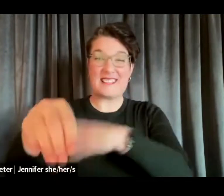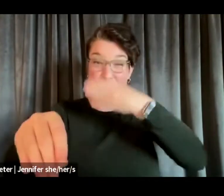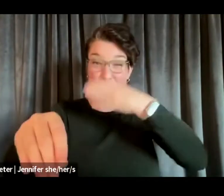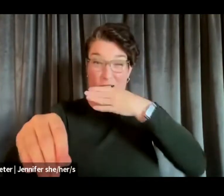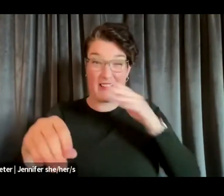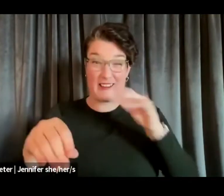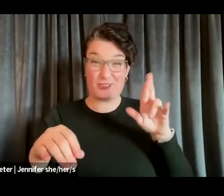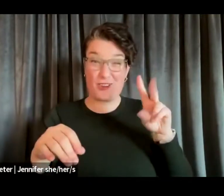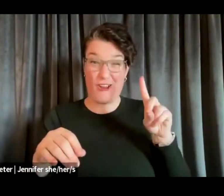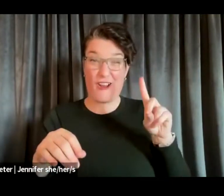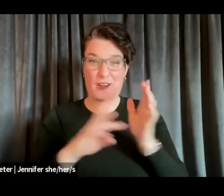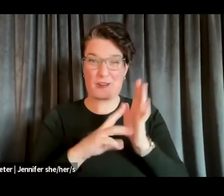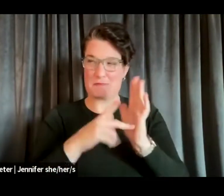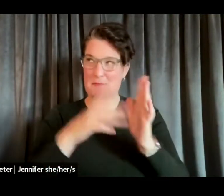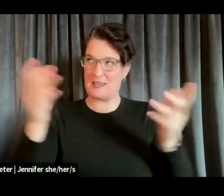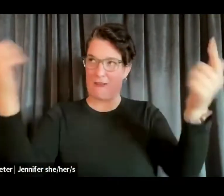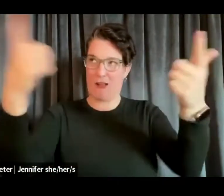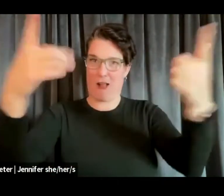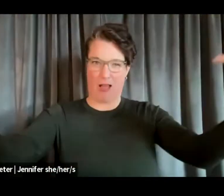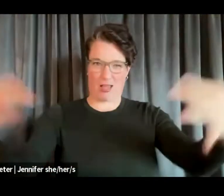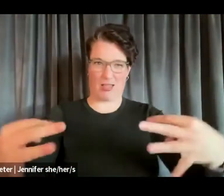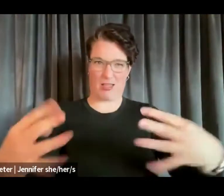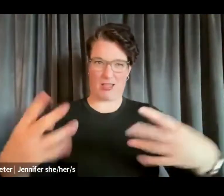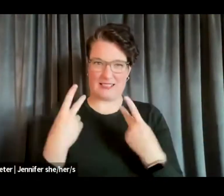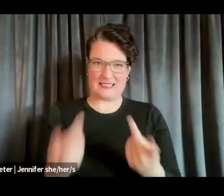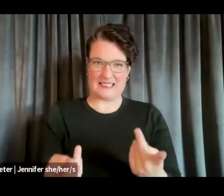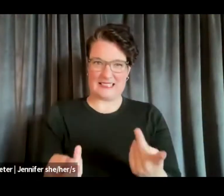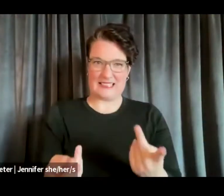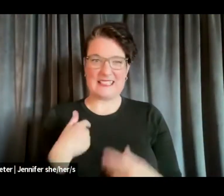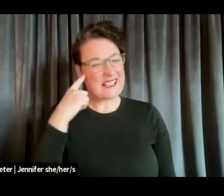So that it's public, which I just think is a really cool thing about